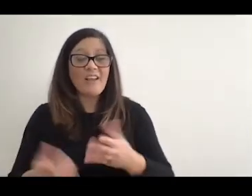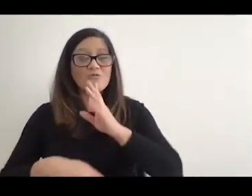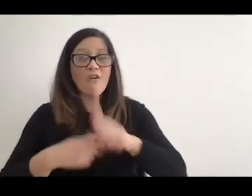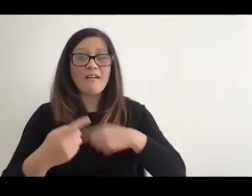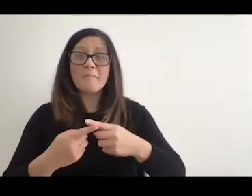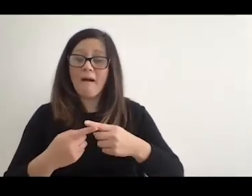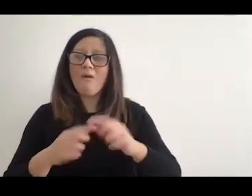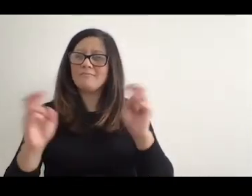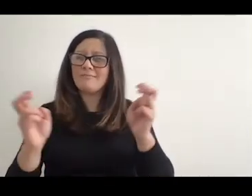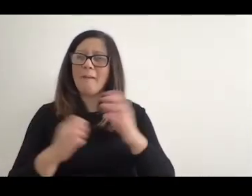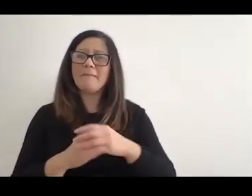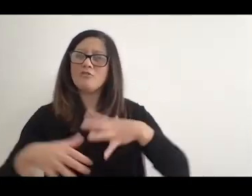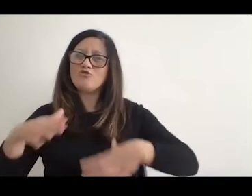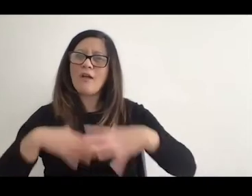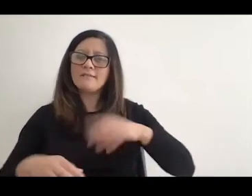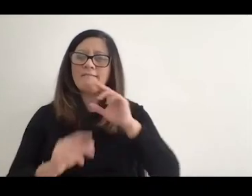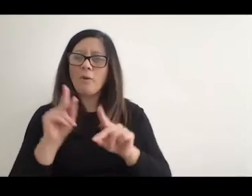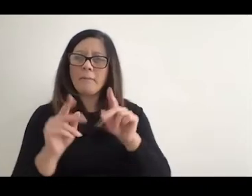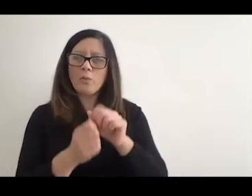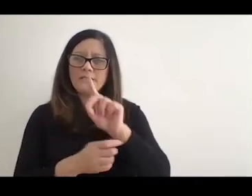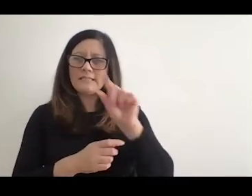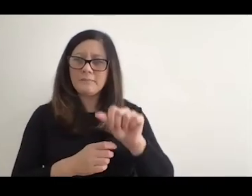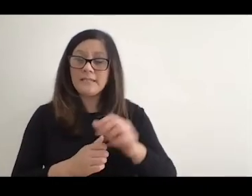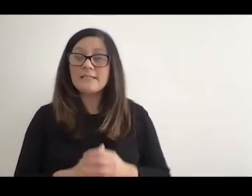Not only is this work that I have done.